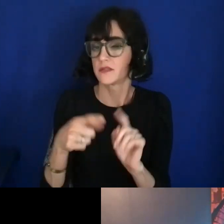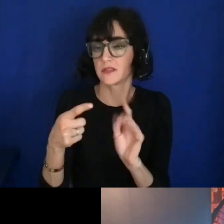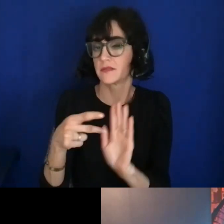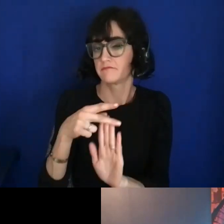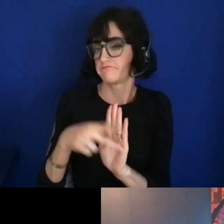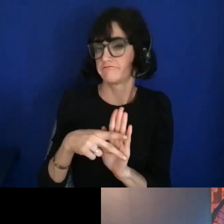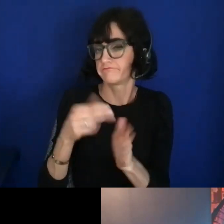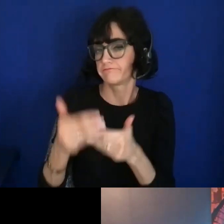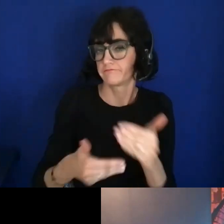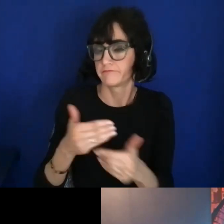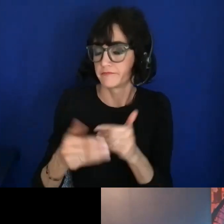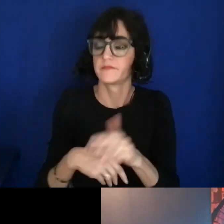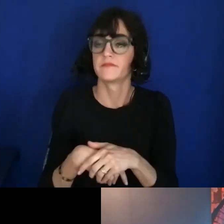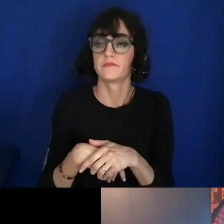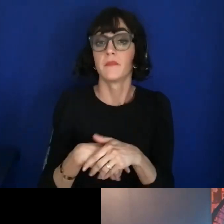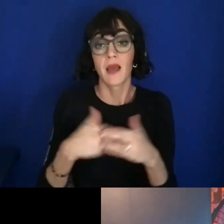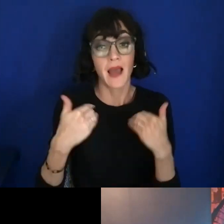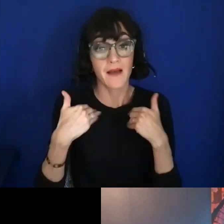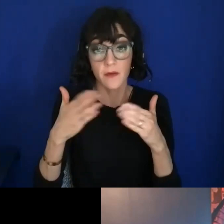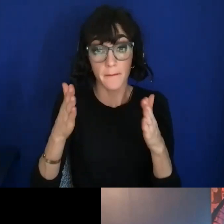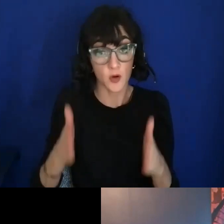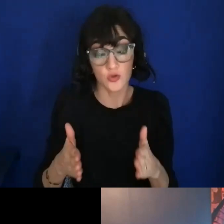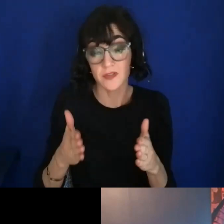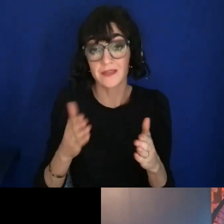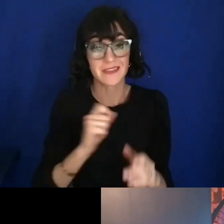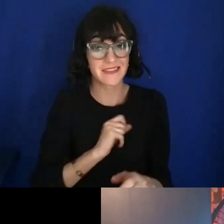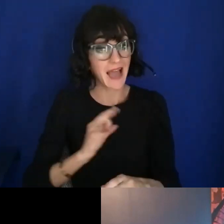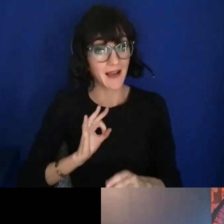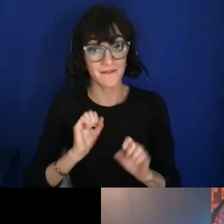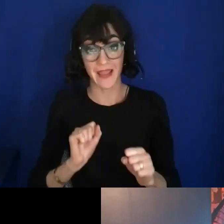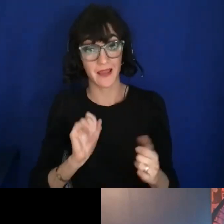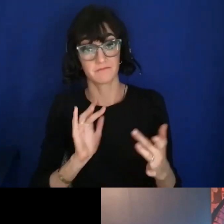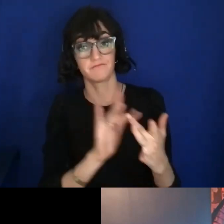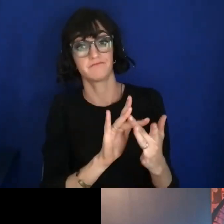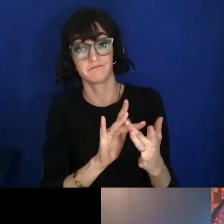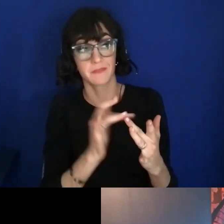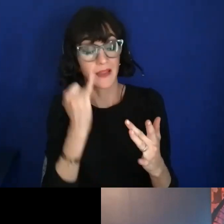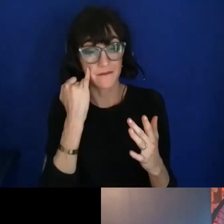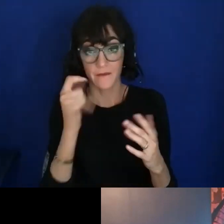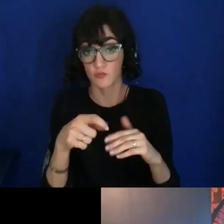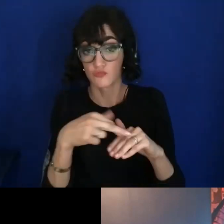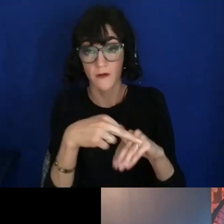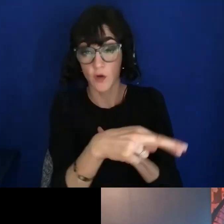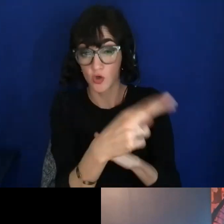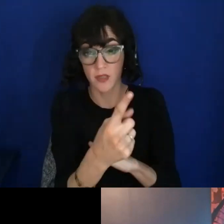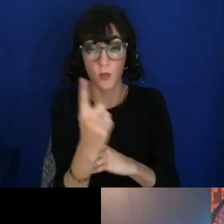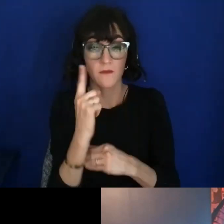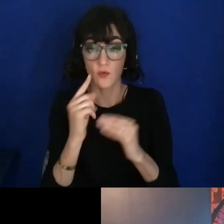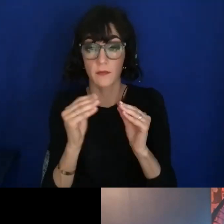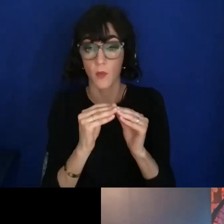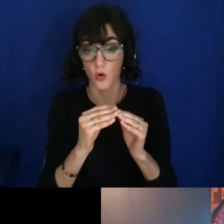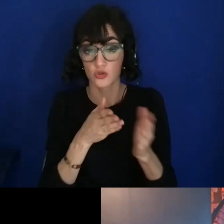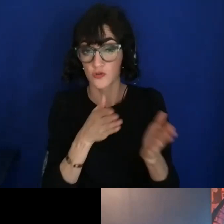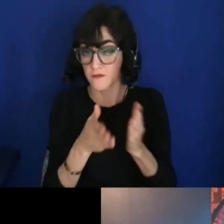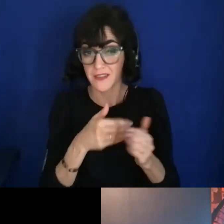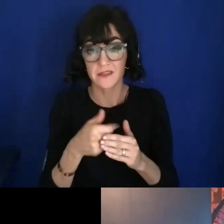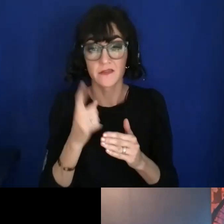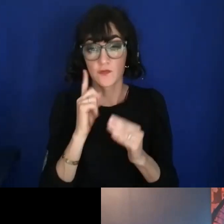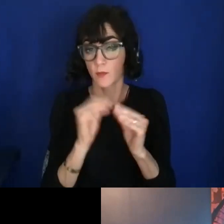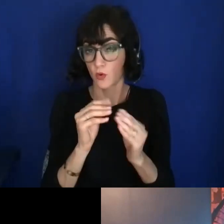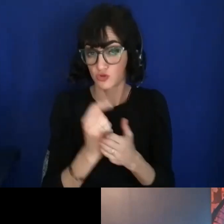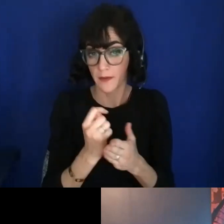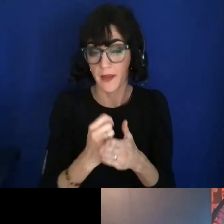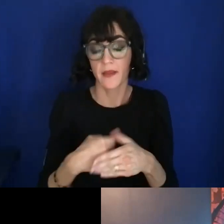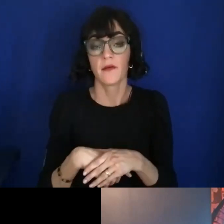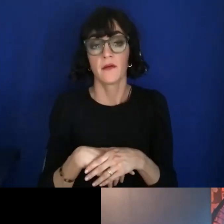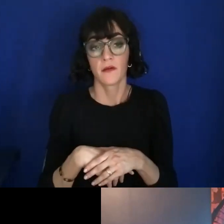directly reach out to to uh when referring um clients for services if that client so